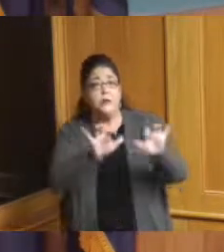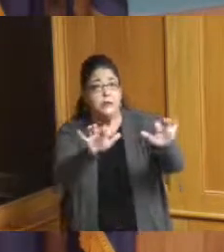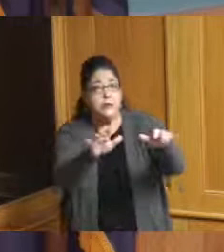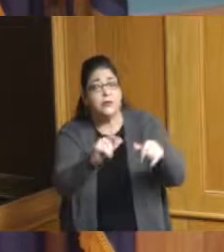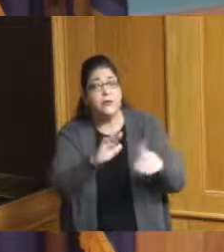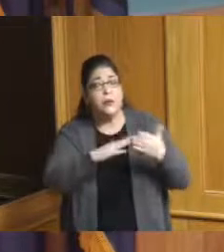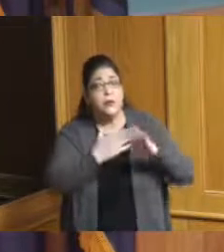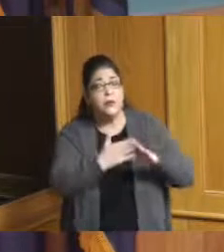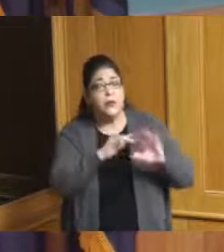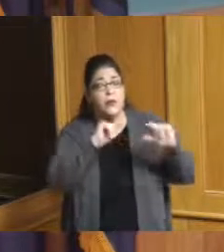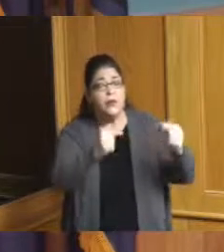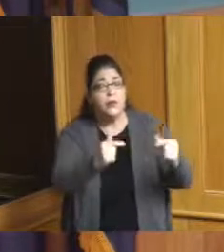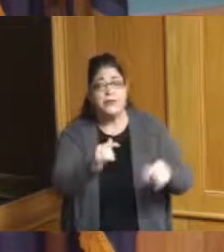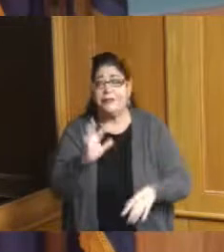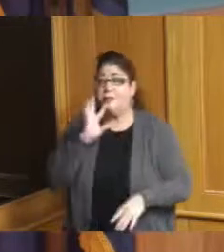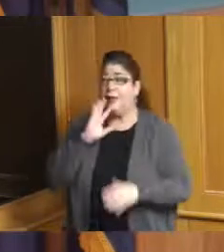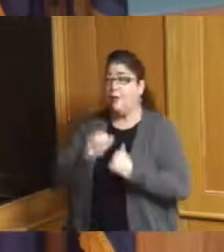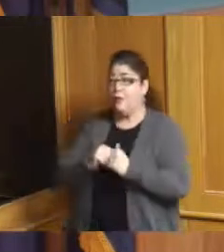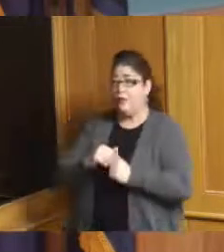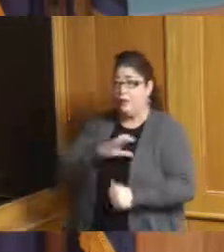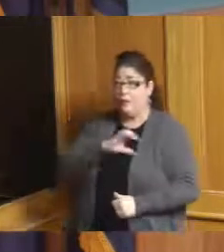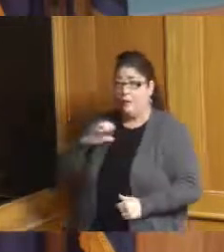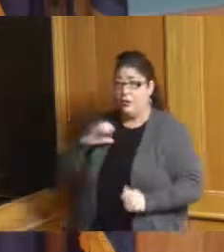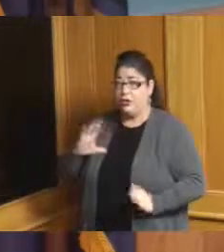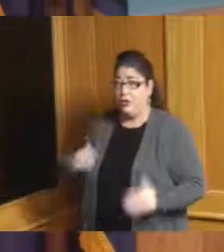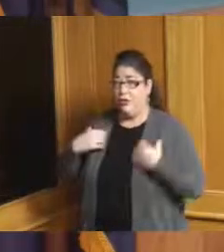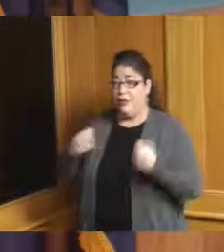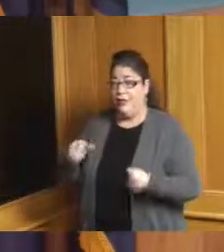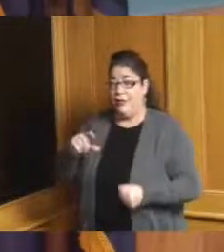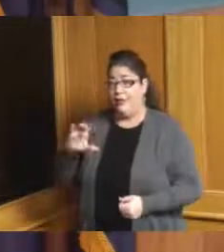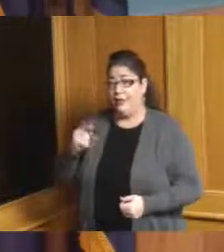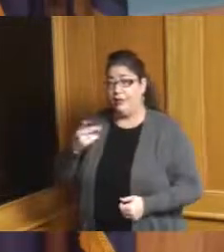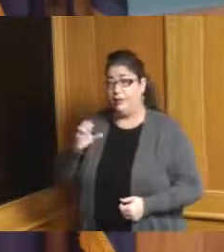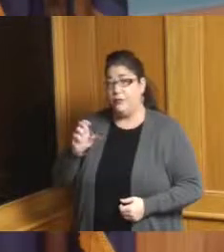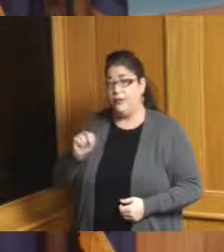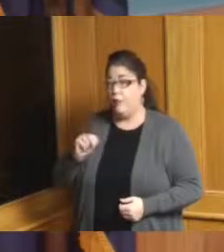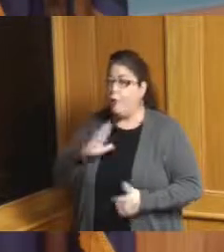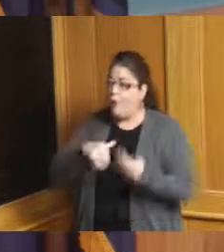with Commissioner Kesterman which we've talked because we all are trying to get this message out